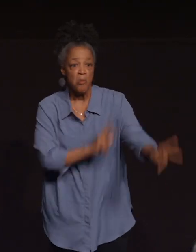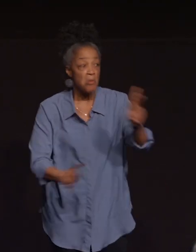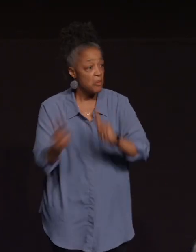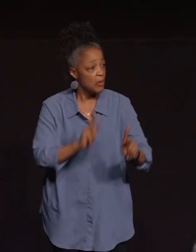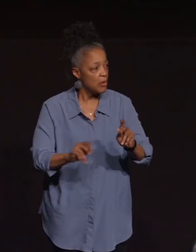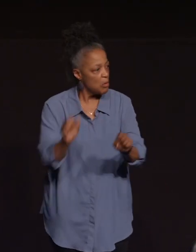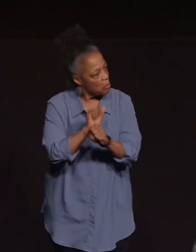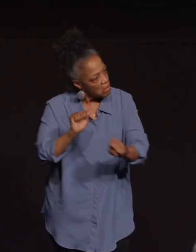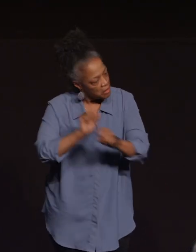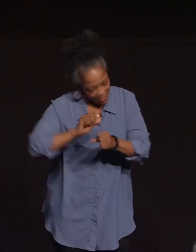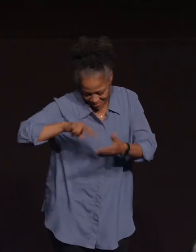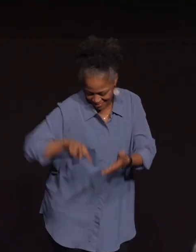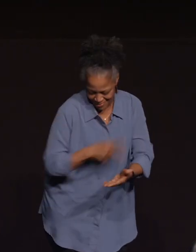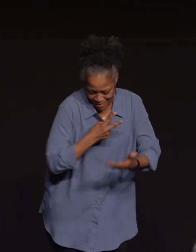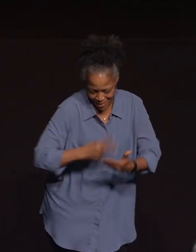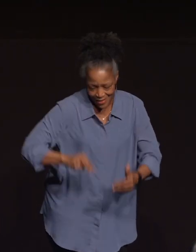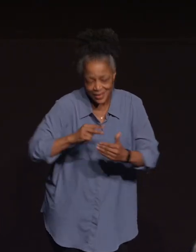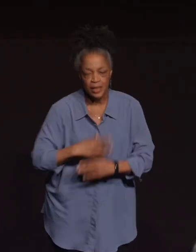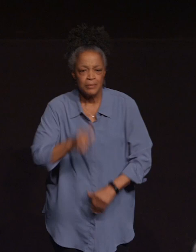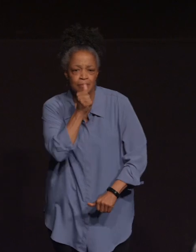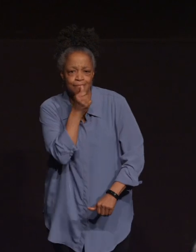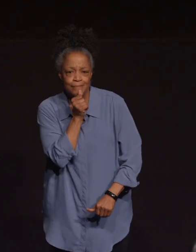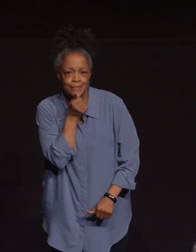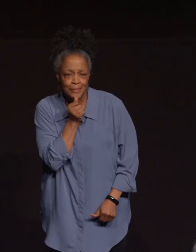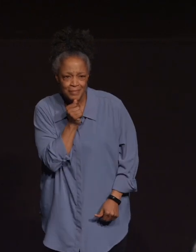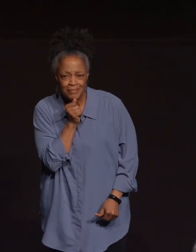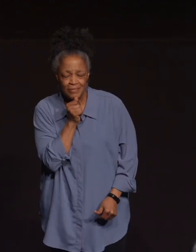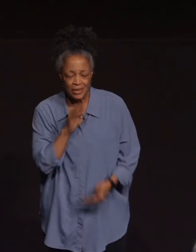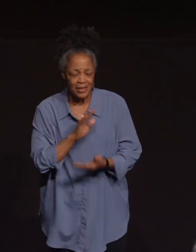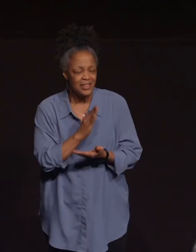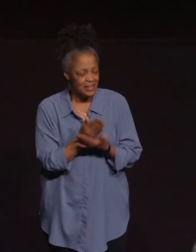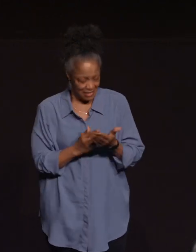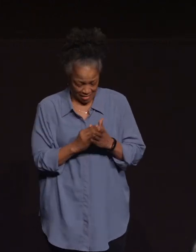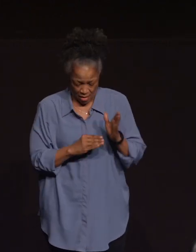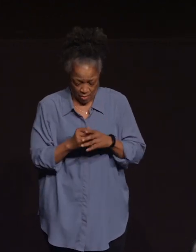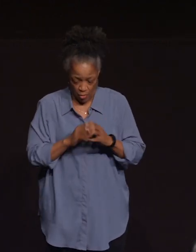dancing, suffering; some irreducible convergence of all